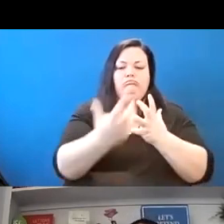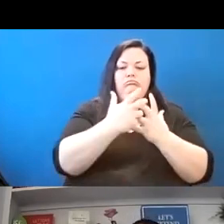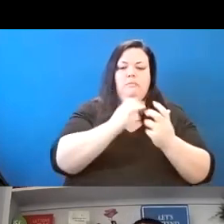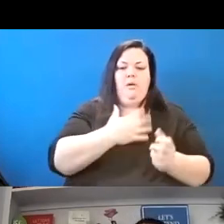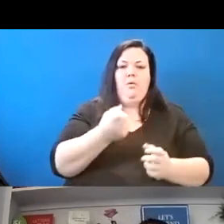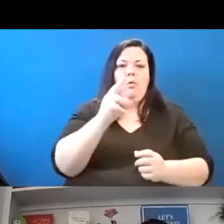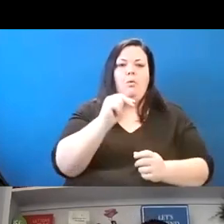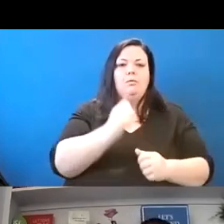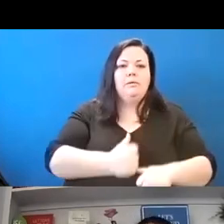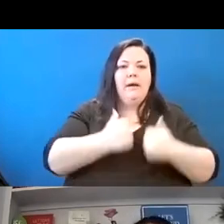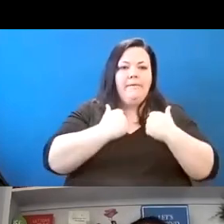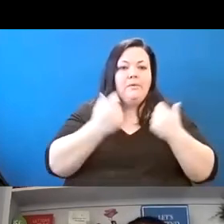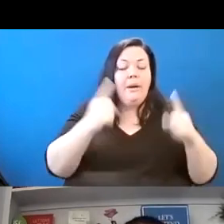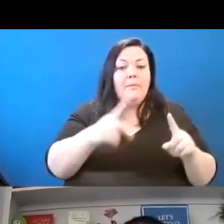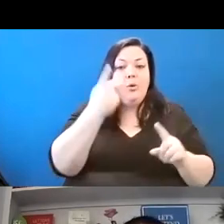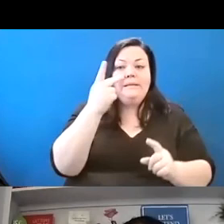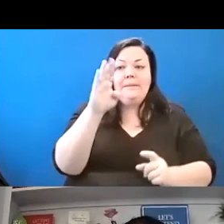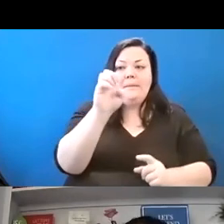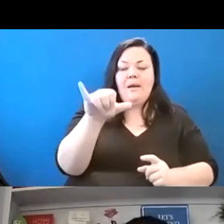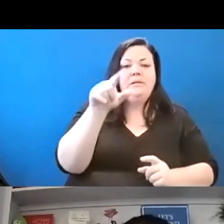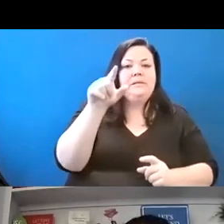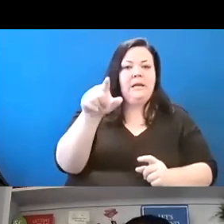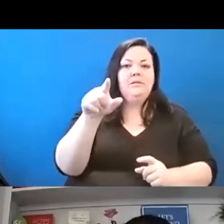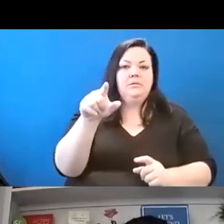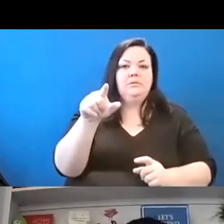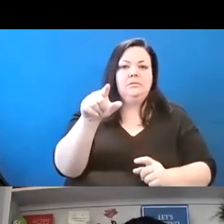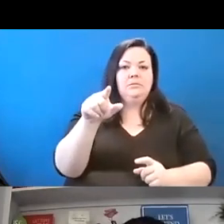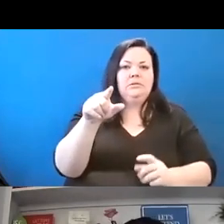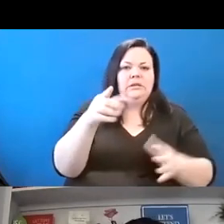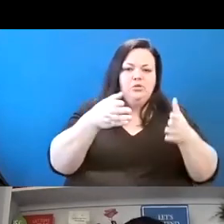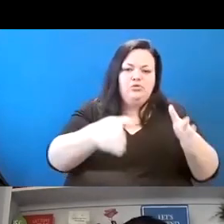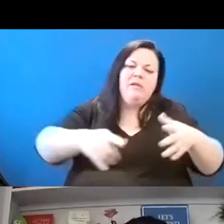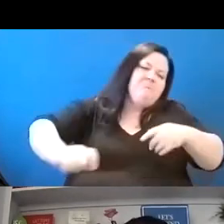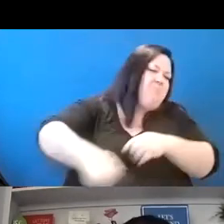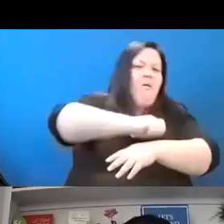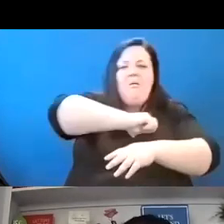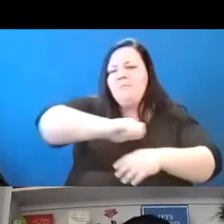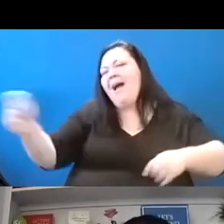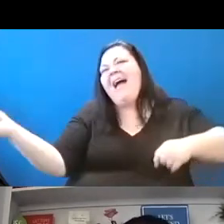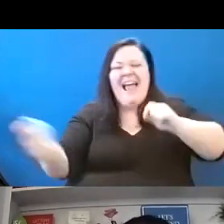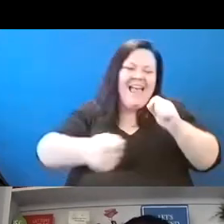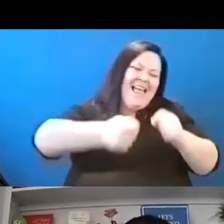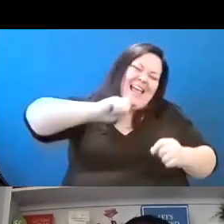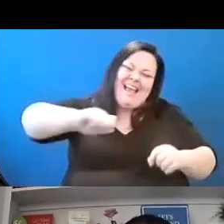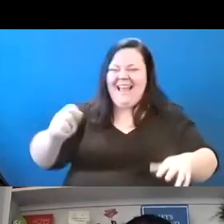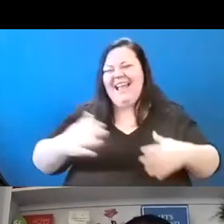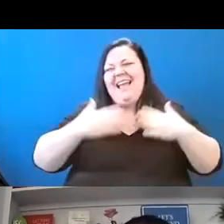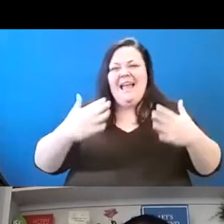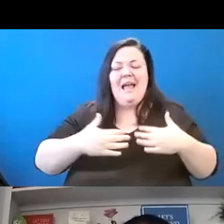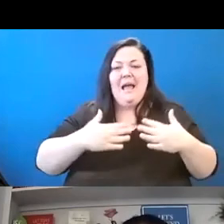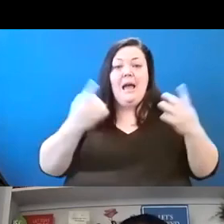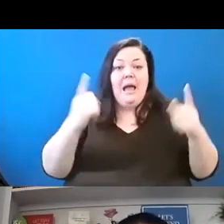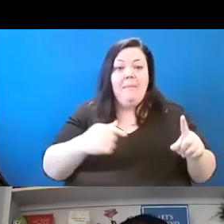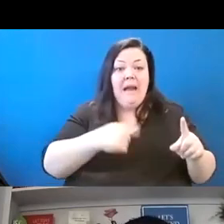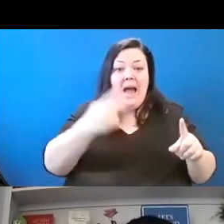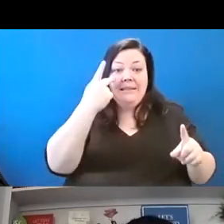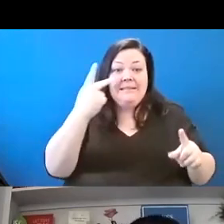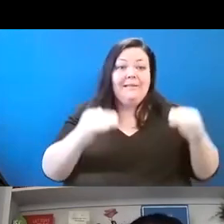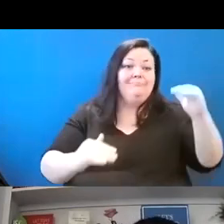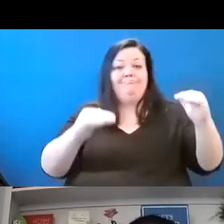like when i see beyonce destroying a street and being joyful about it i see justice and maybe